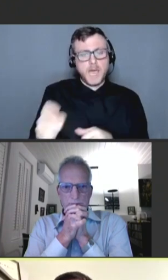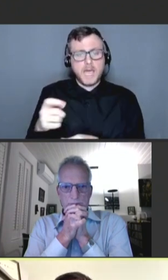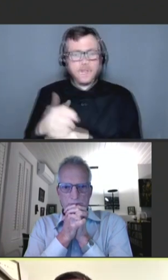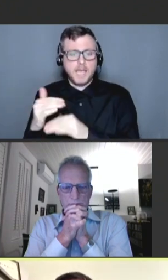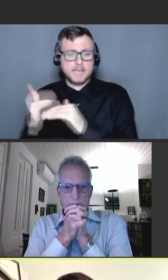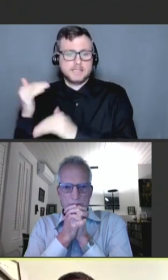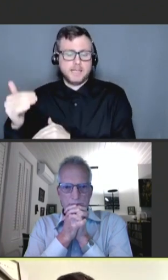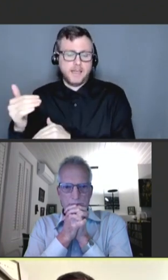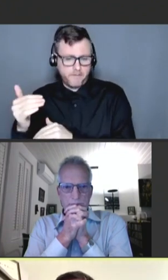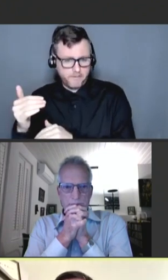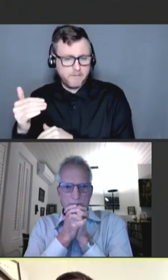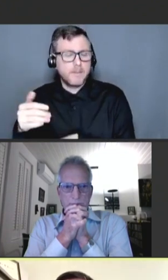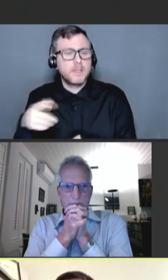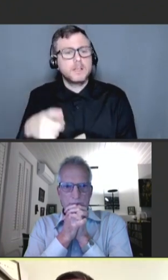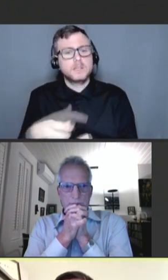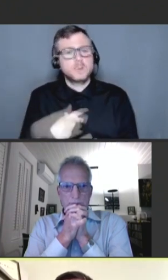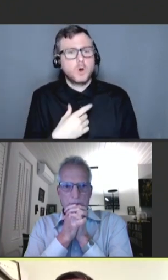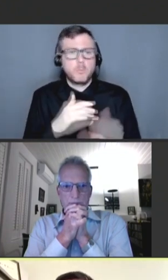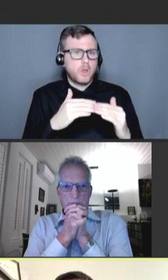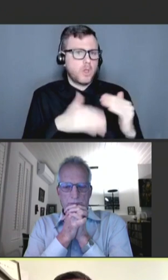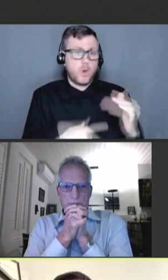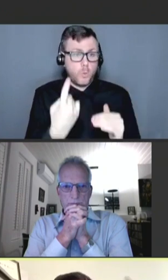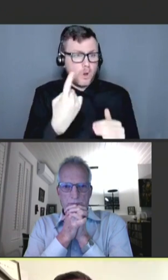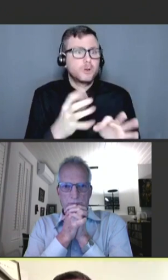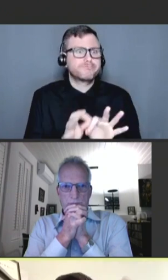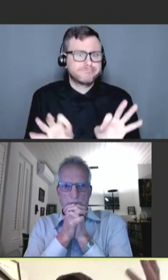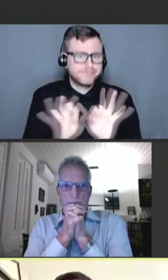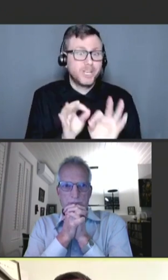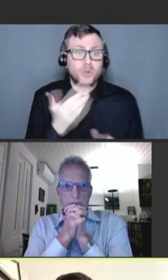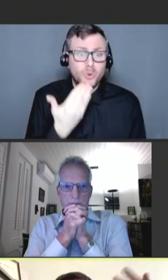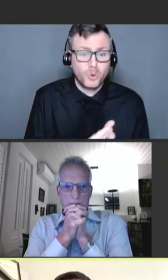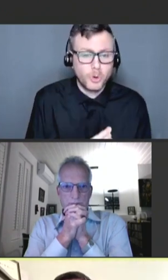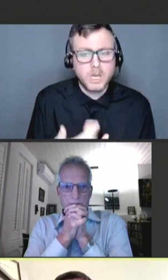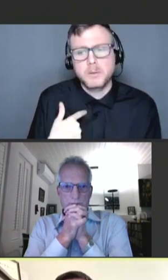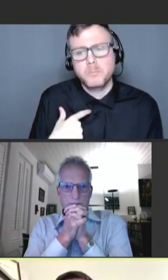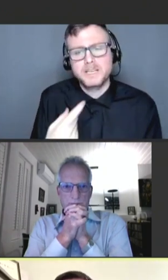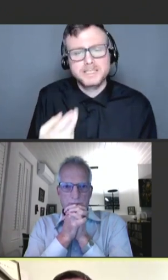all of them are less than one, so that's a good thing, but it is really heterogeneous. You know,